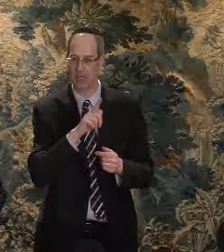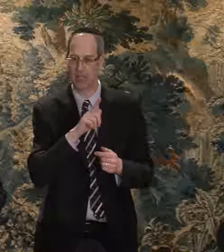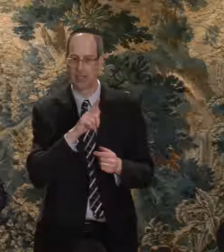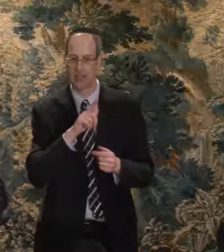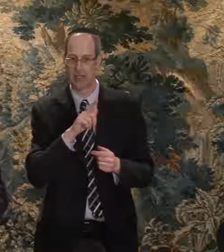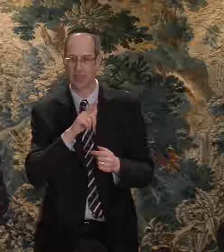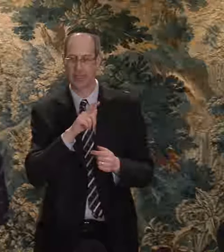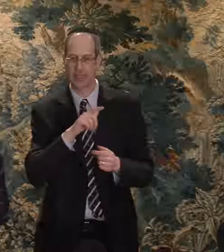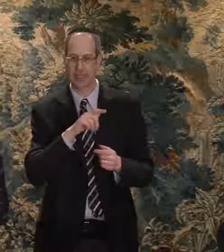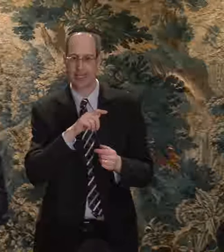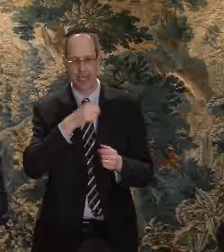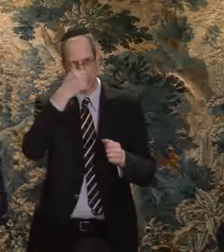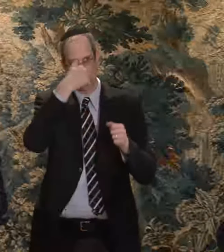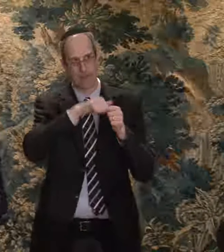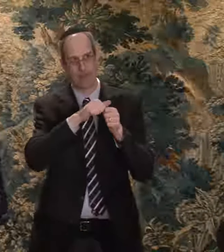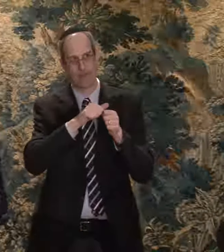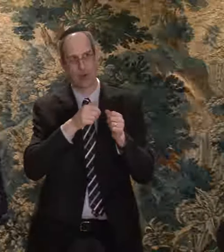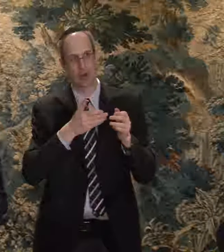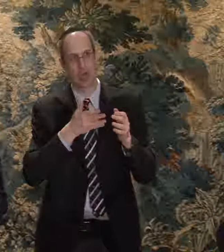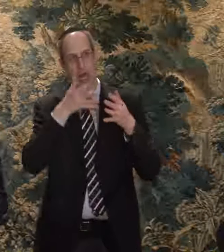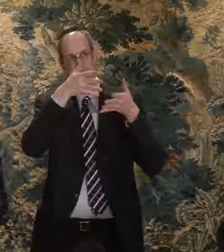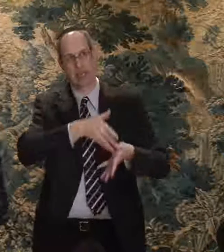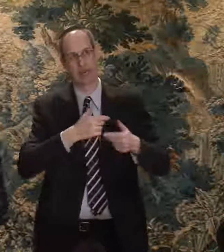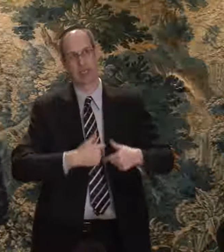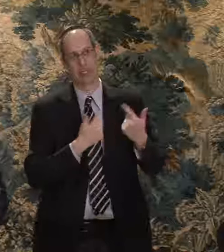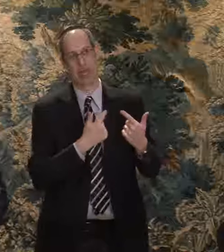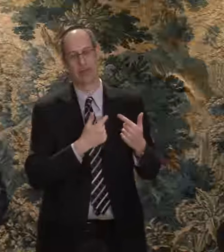rest of his life and he said to him like this he said I want you to know the